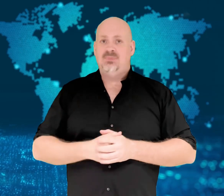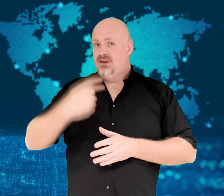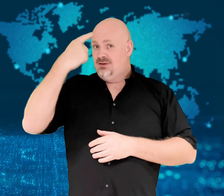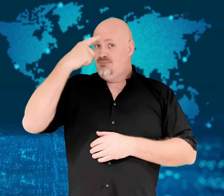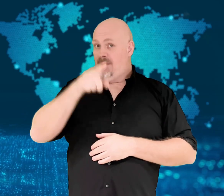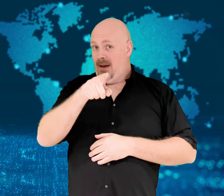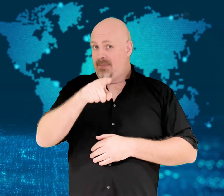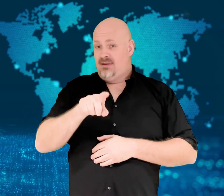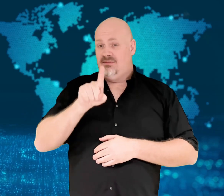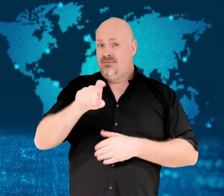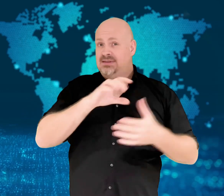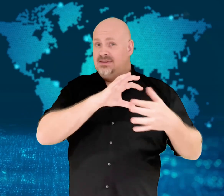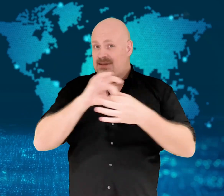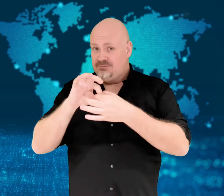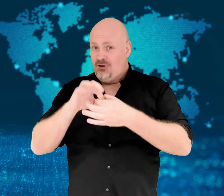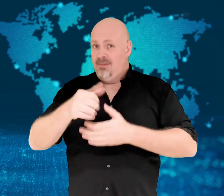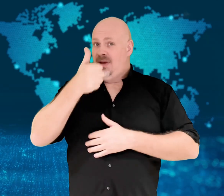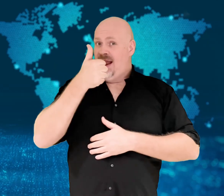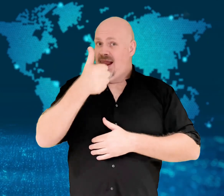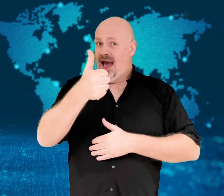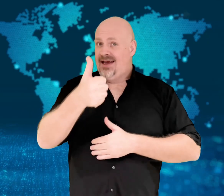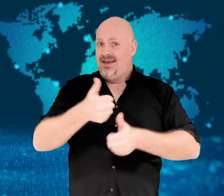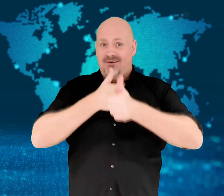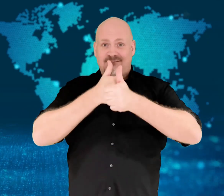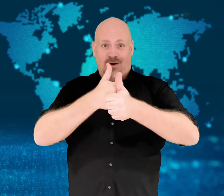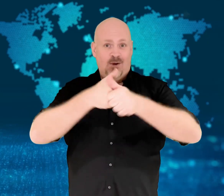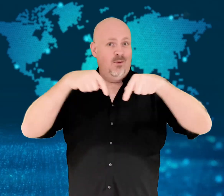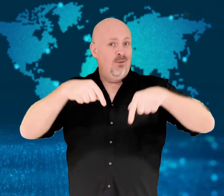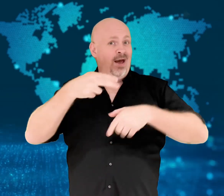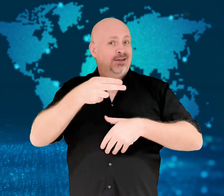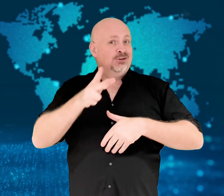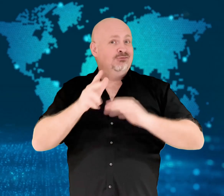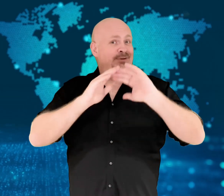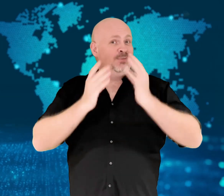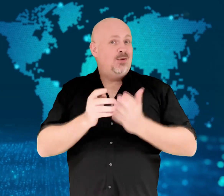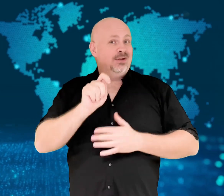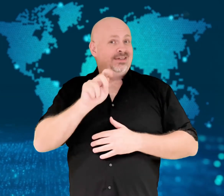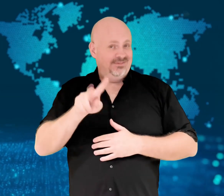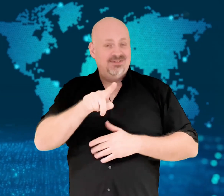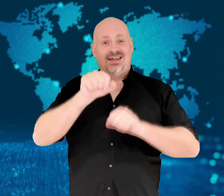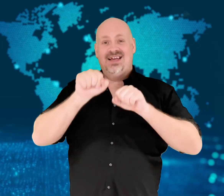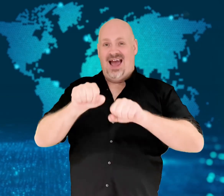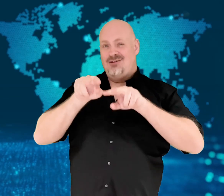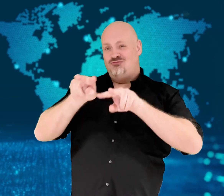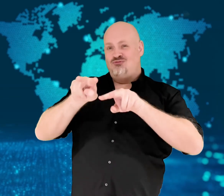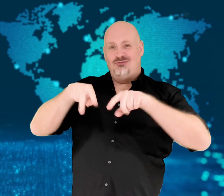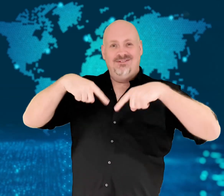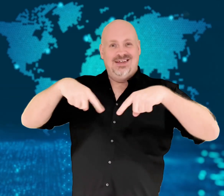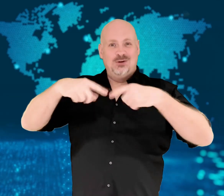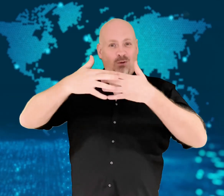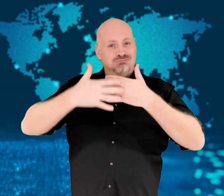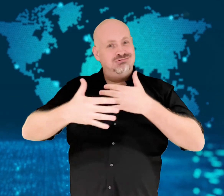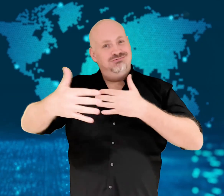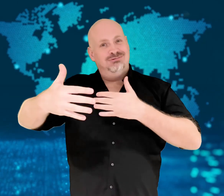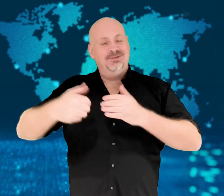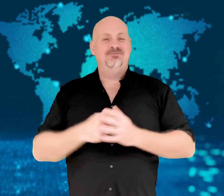Don't forget to subscribe, like, and follow H3 World TV to get new video updates!